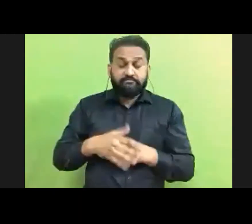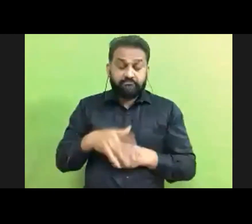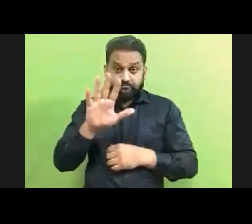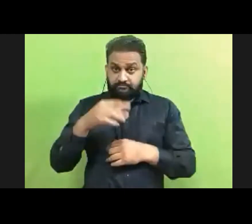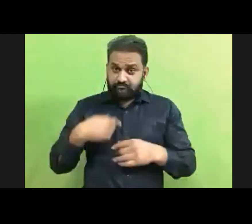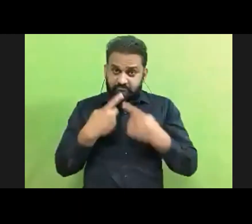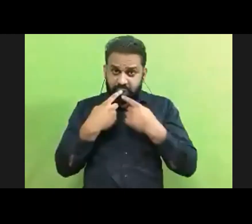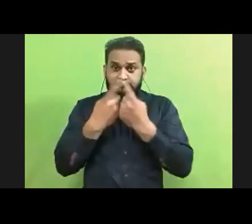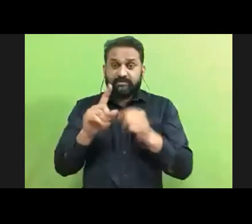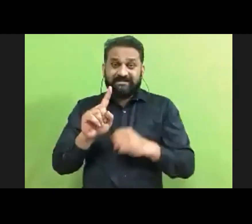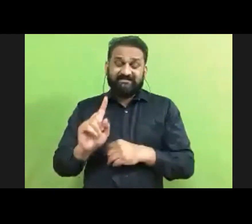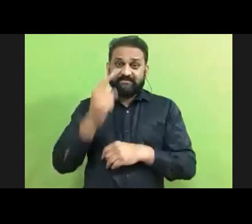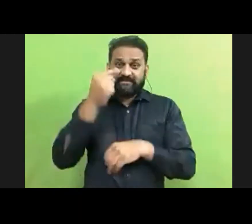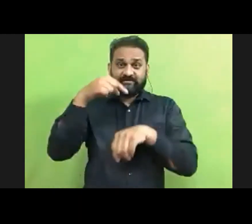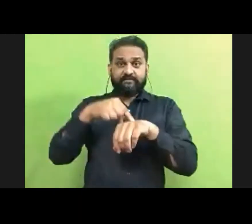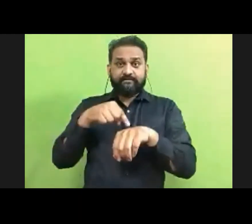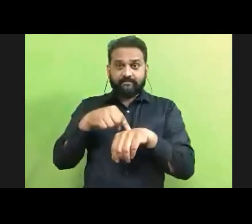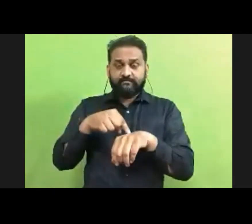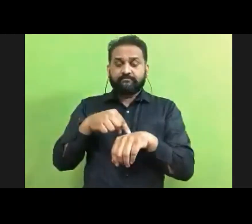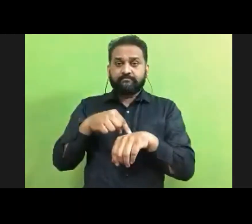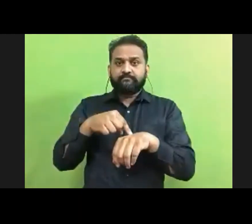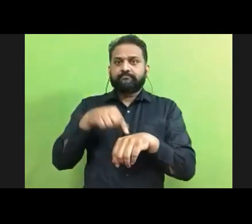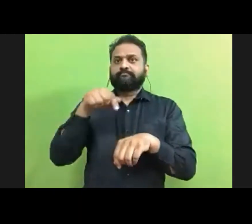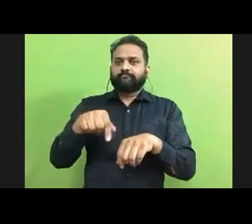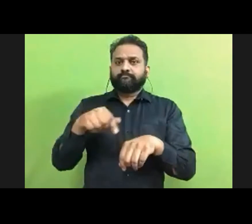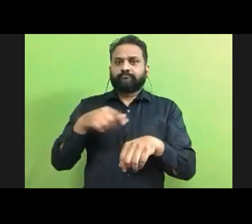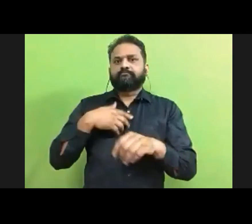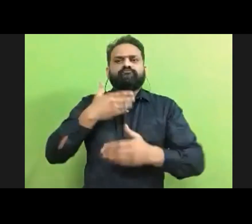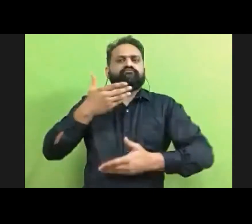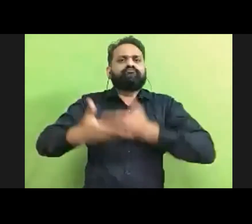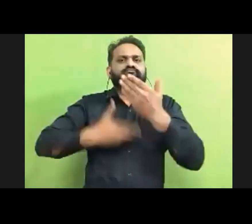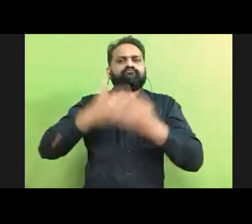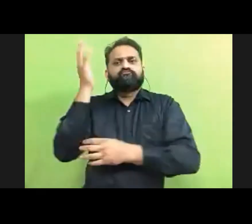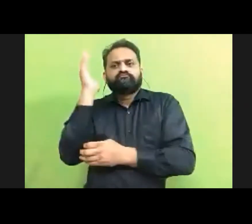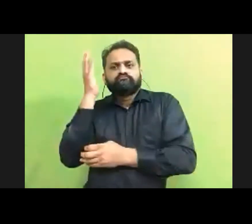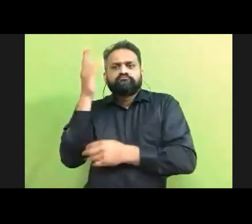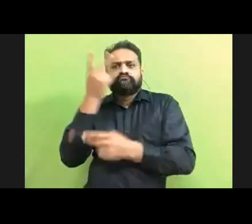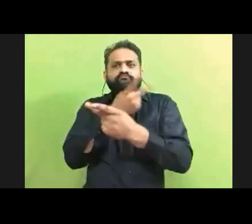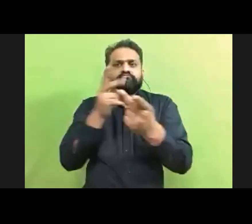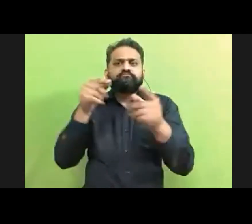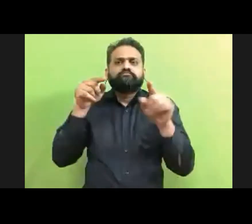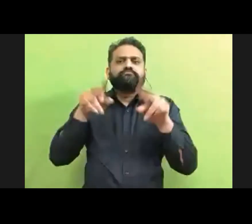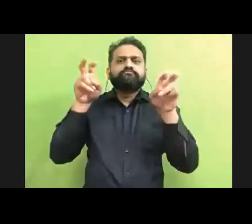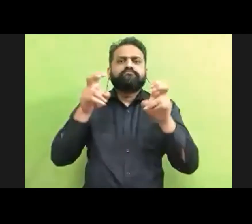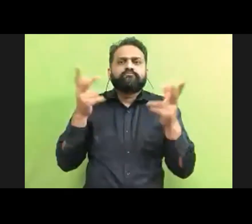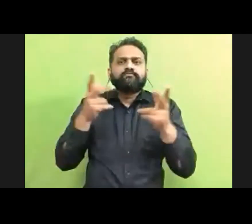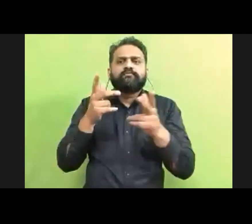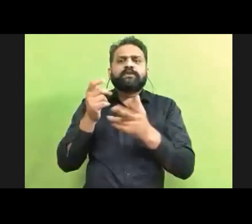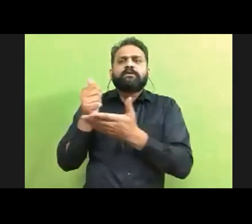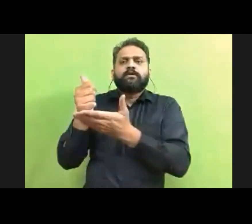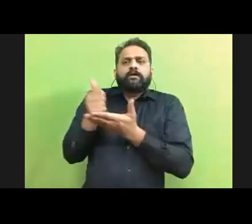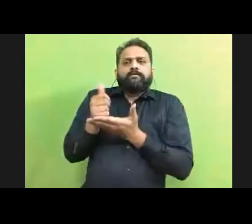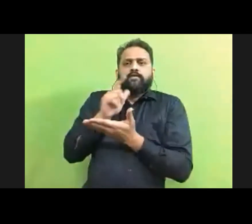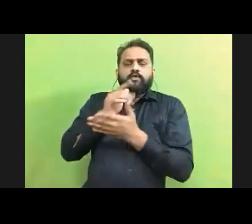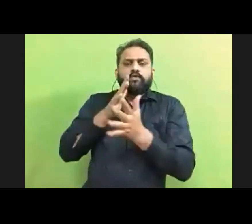my first time that i am going to present something with the help of our sign language interpreter